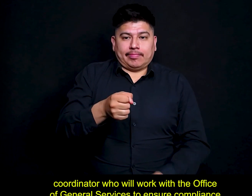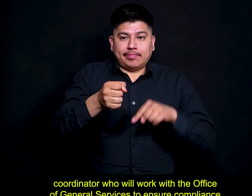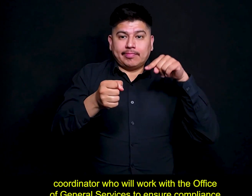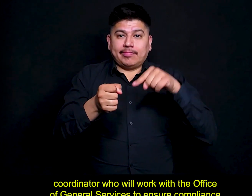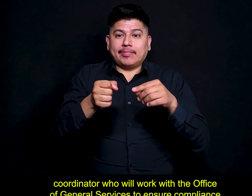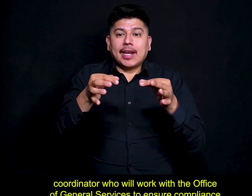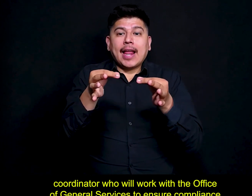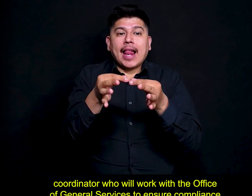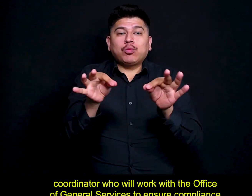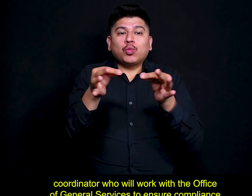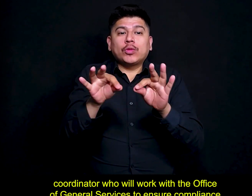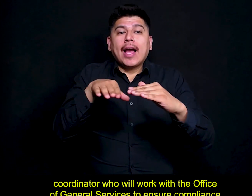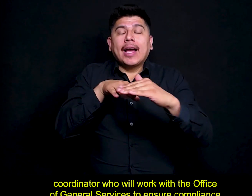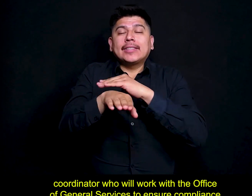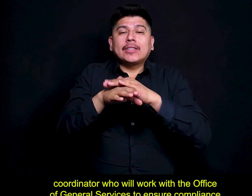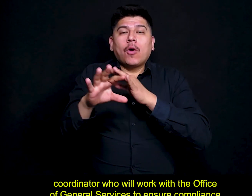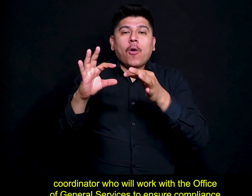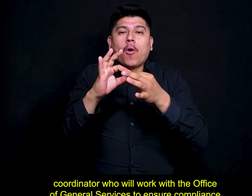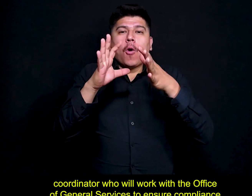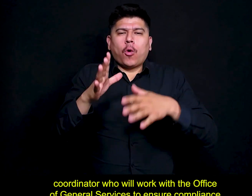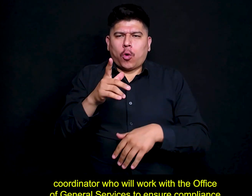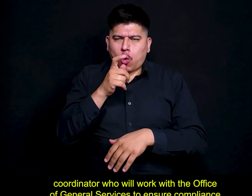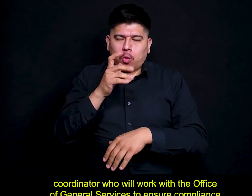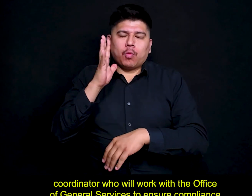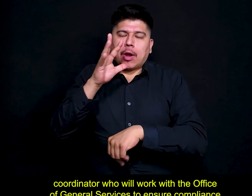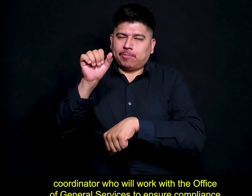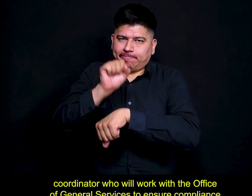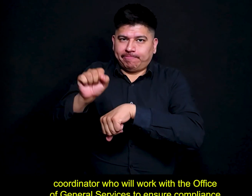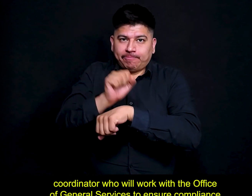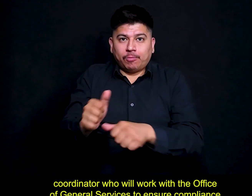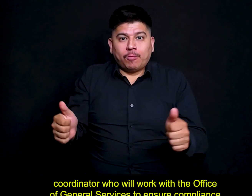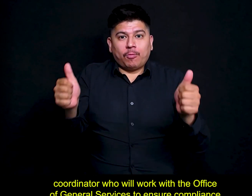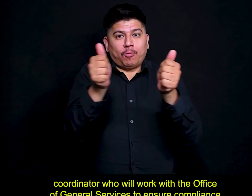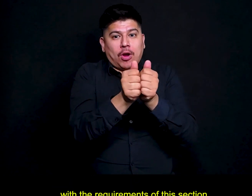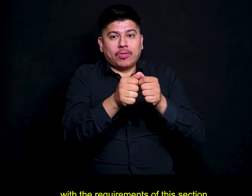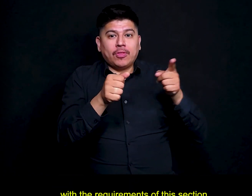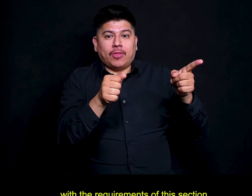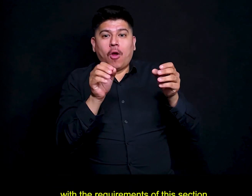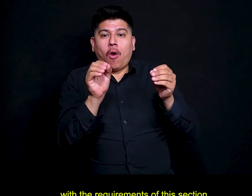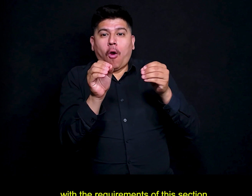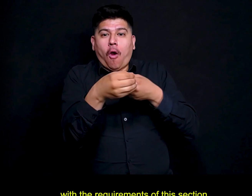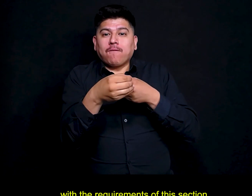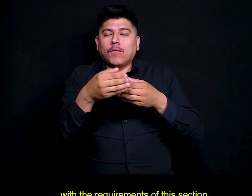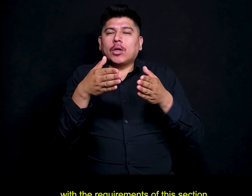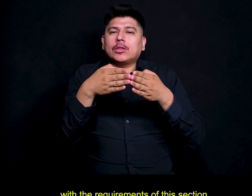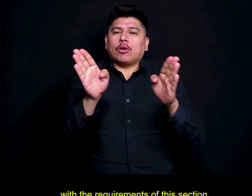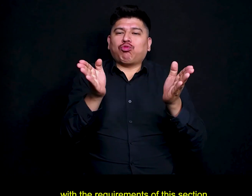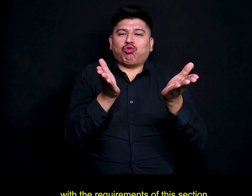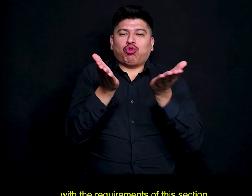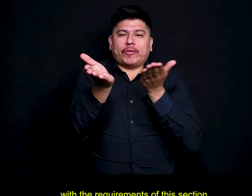coordinator who will work with the Office of General Services to ensure compliance with the requirements of this section.